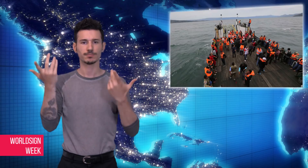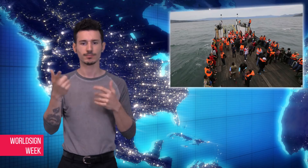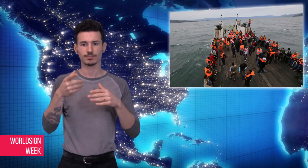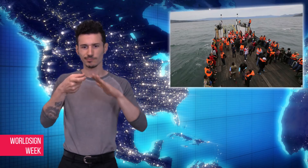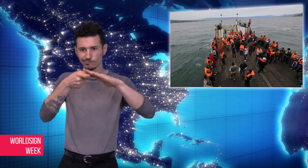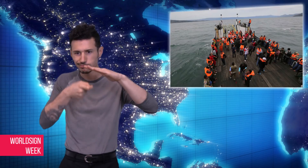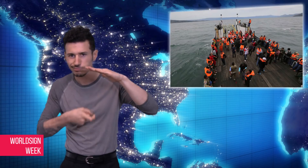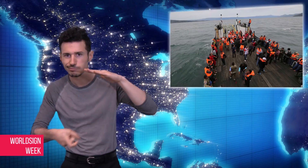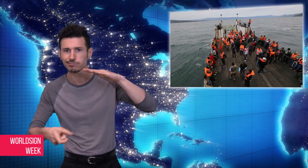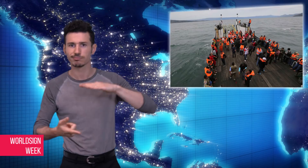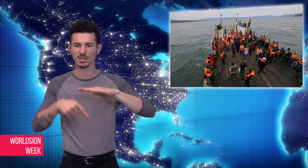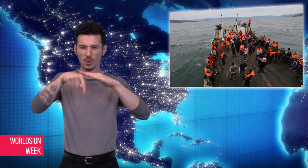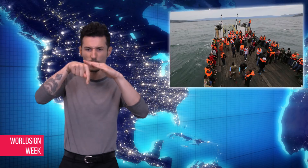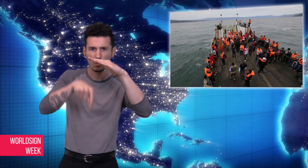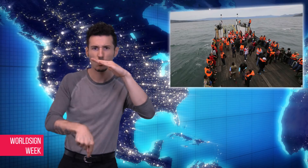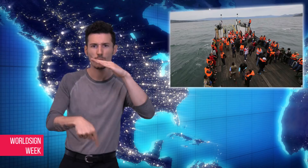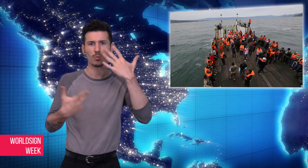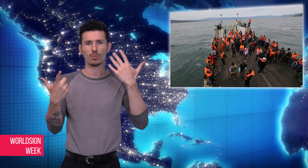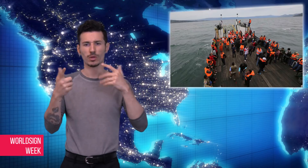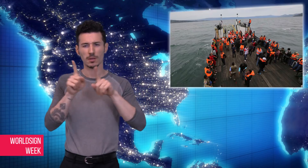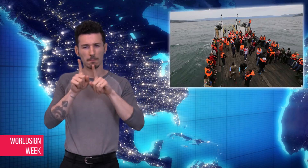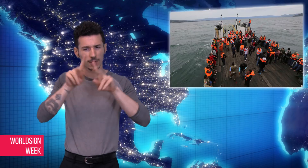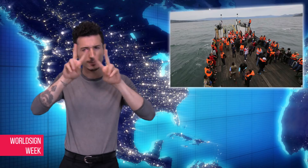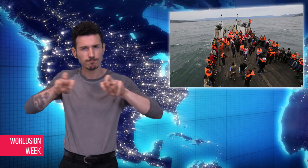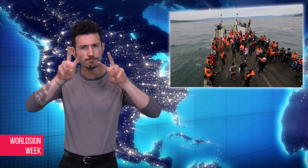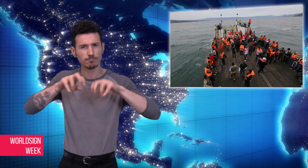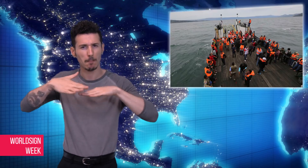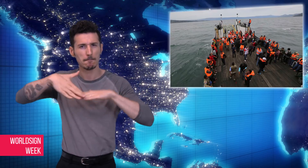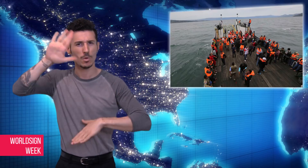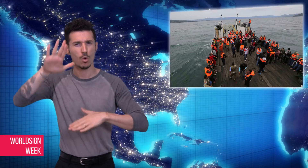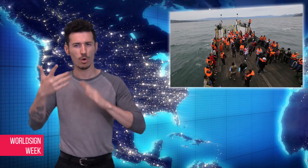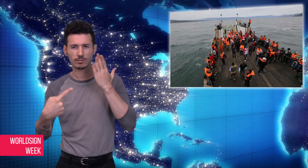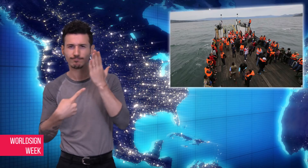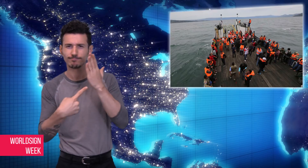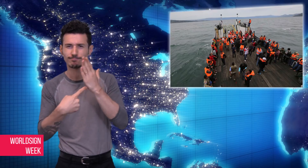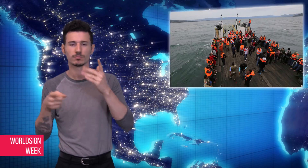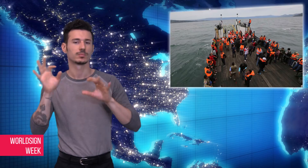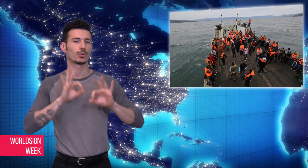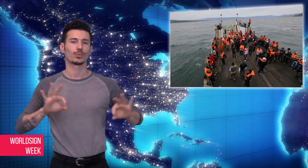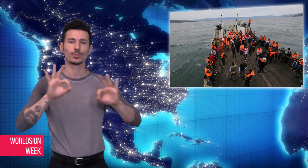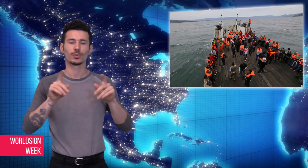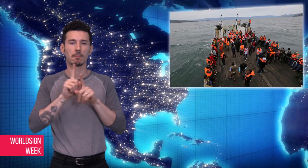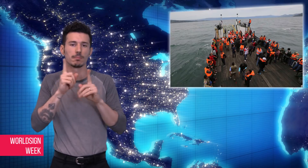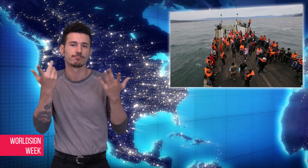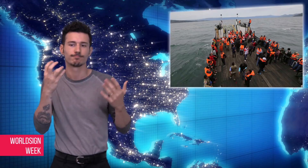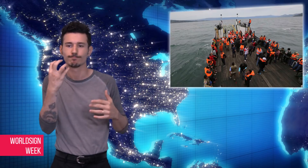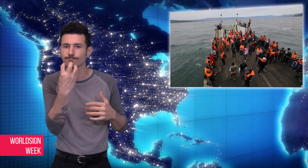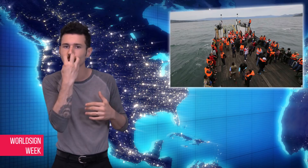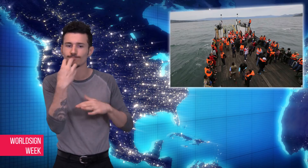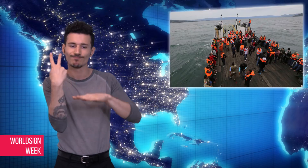bodies have been recovered” but